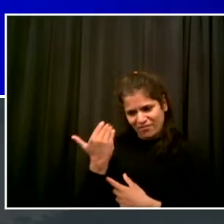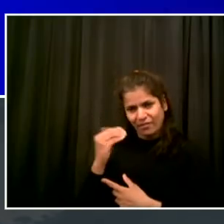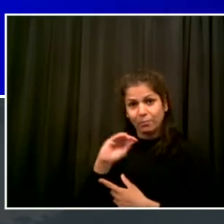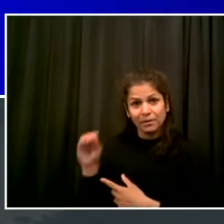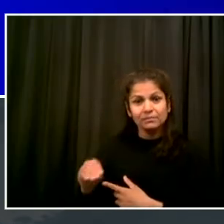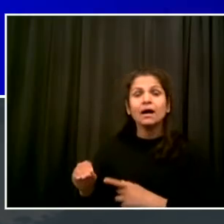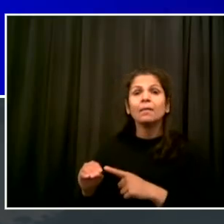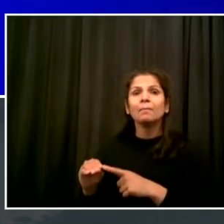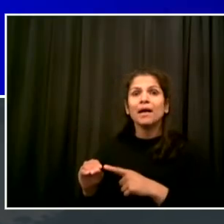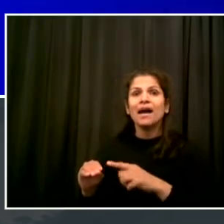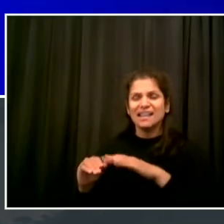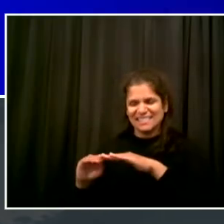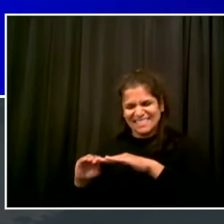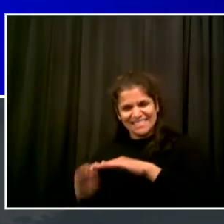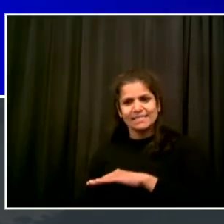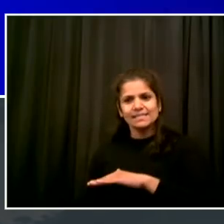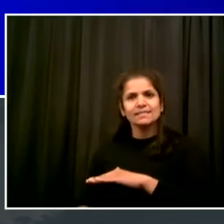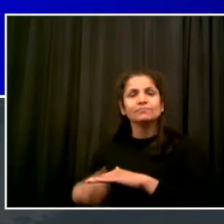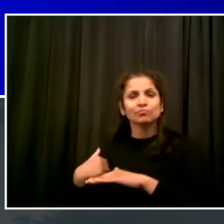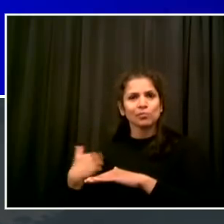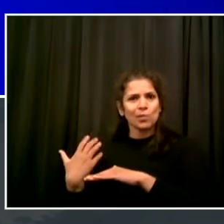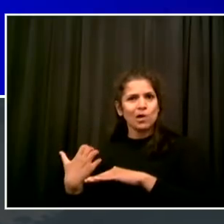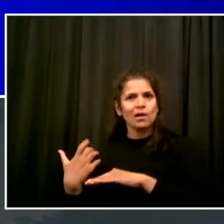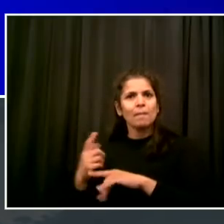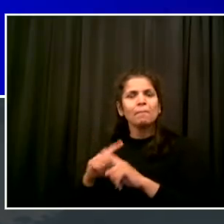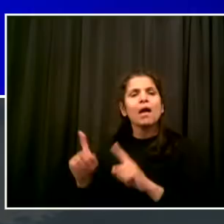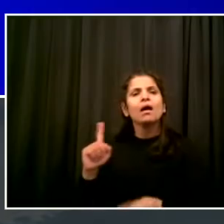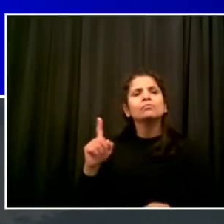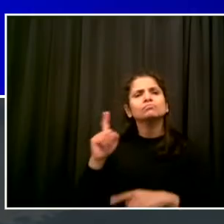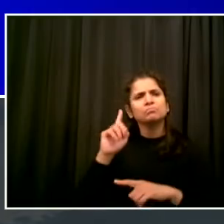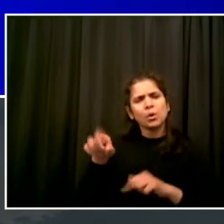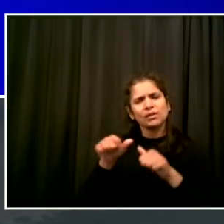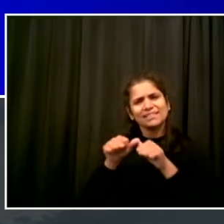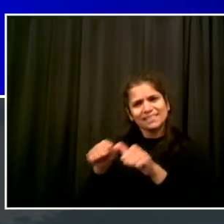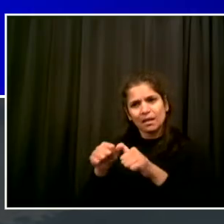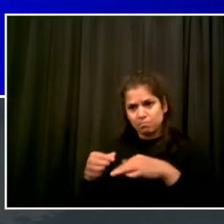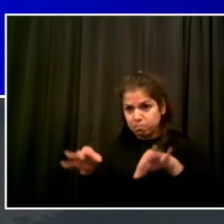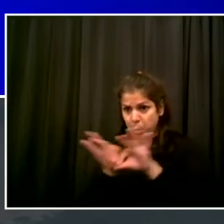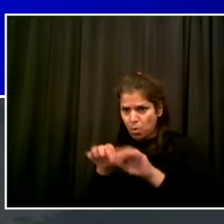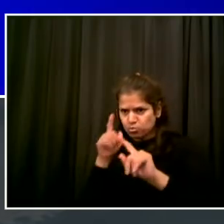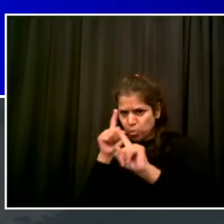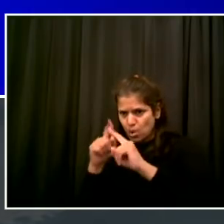THREE. THE THRESHOLD IS